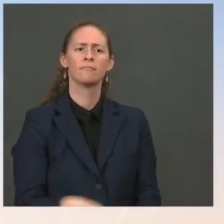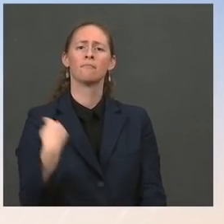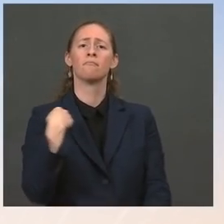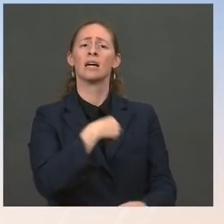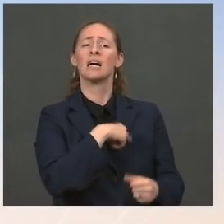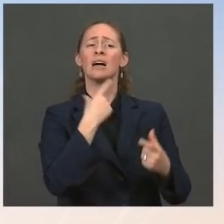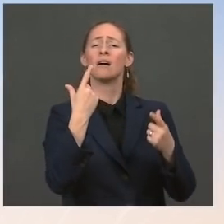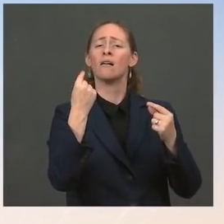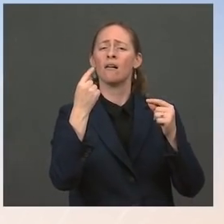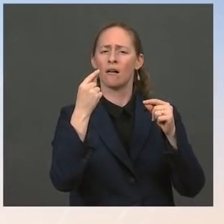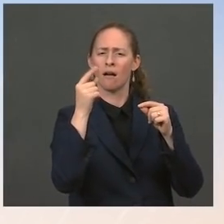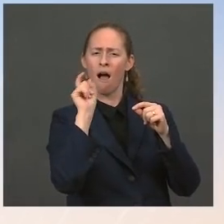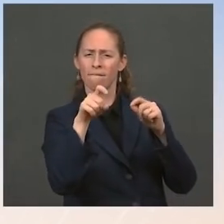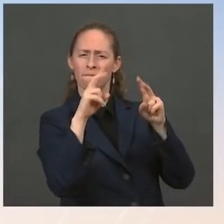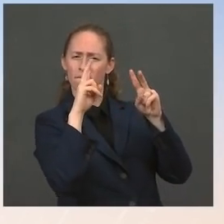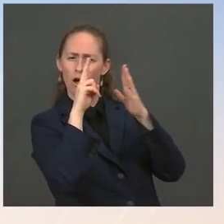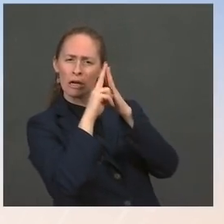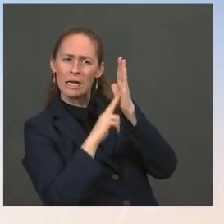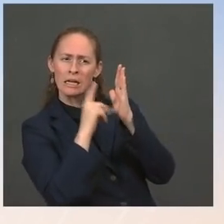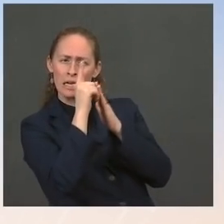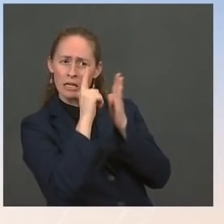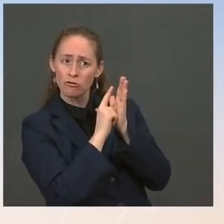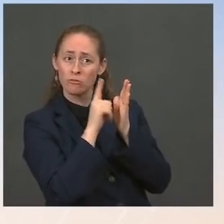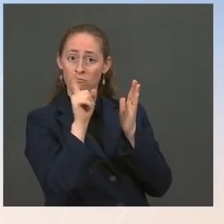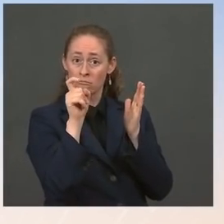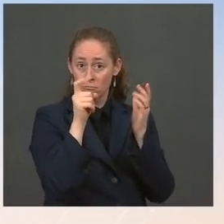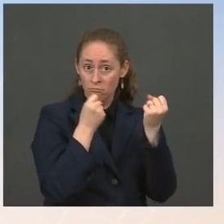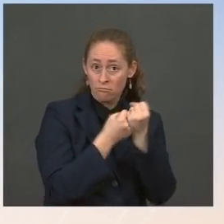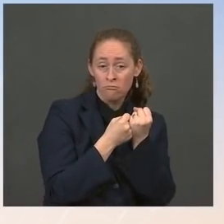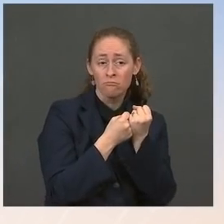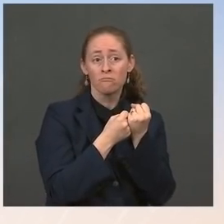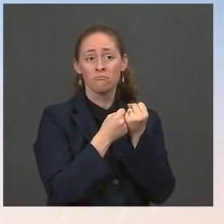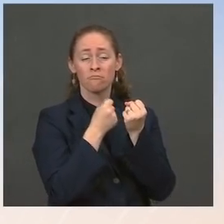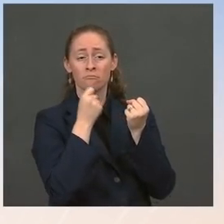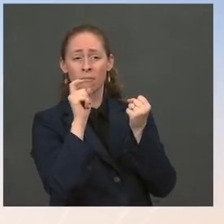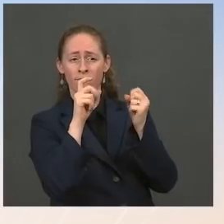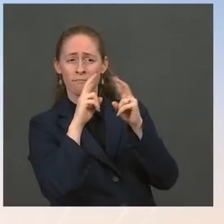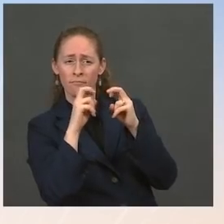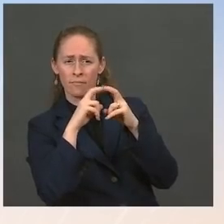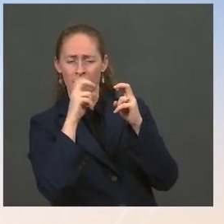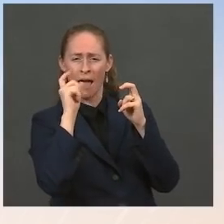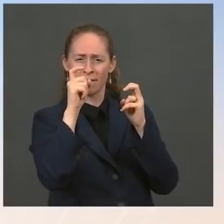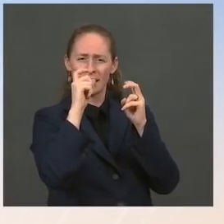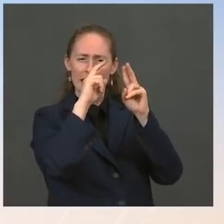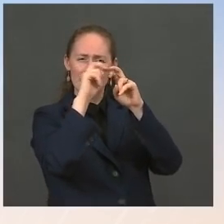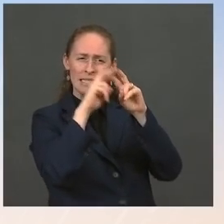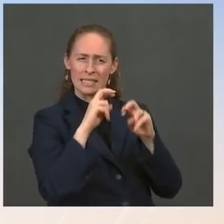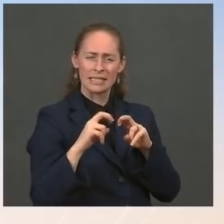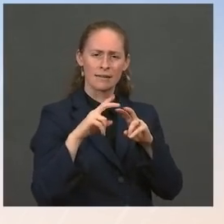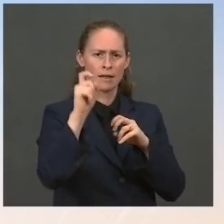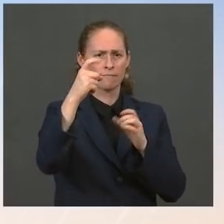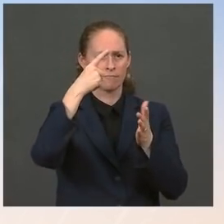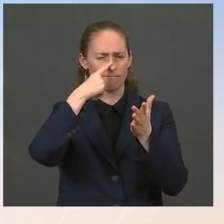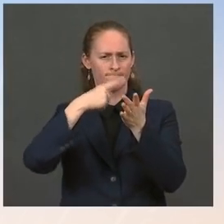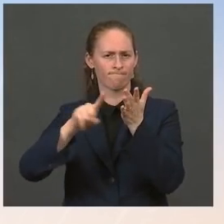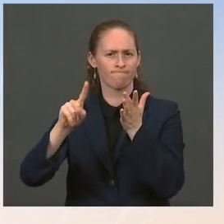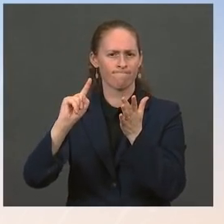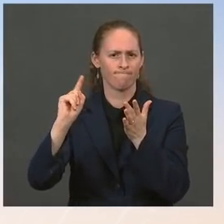if it's something we'd support moving forward -- every component of it -- and I'll check and see if we have a statement of administration policy on it.